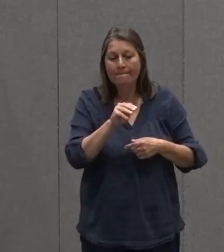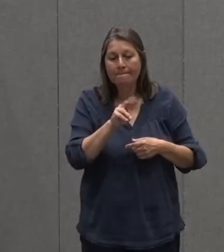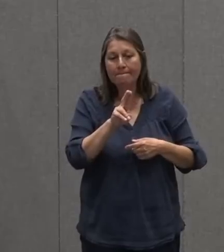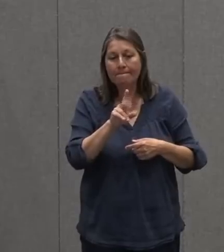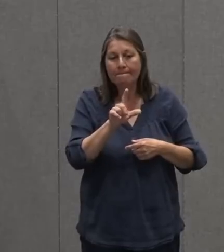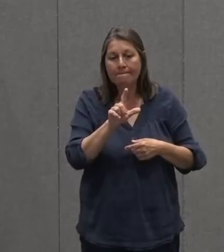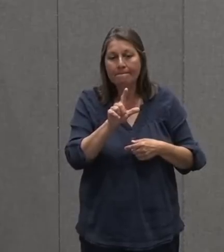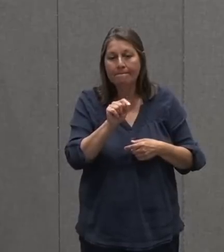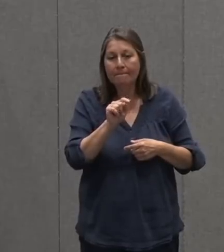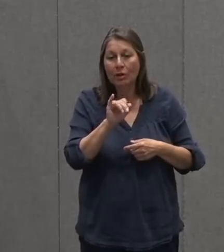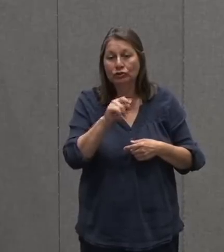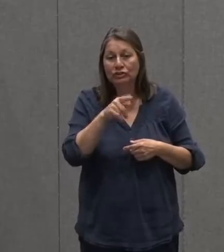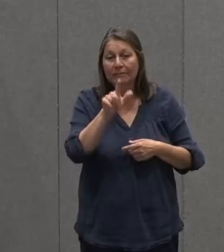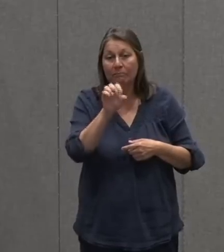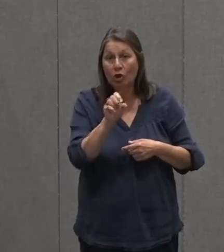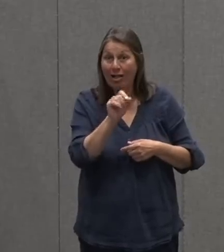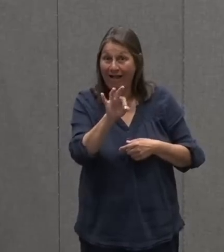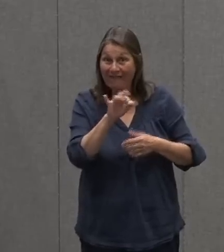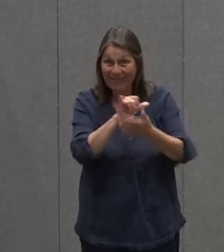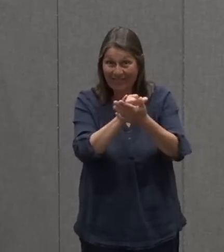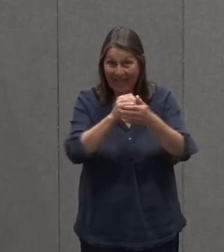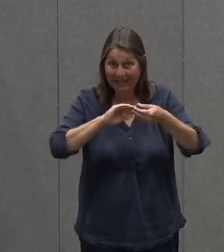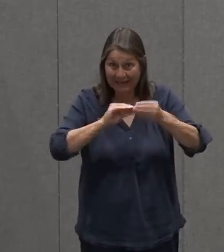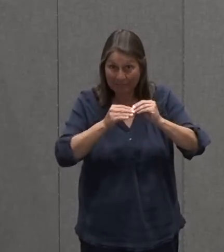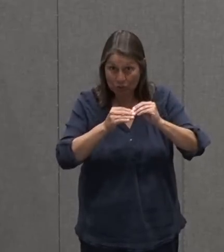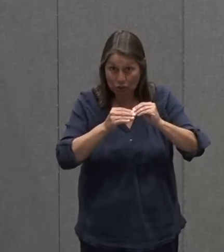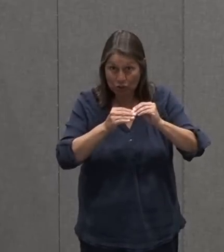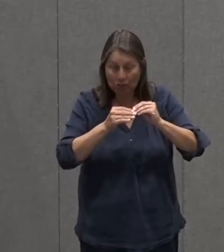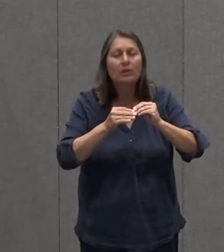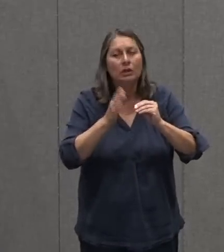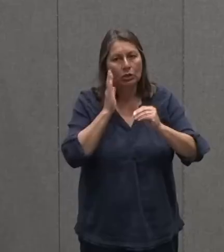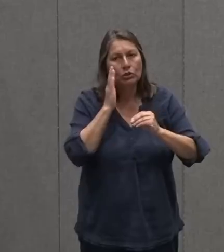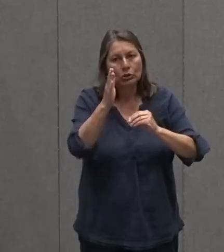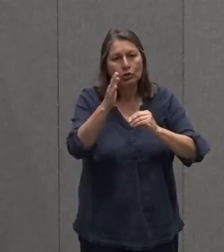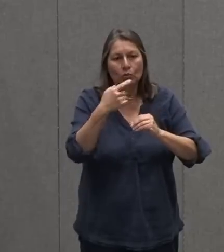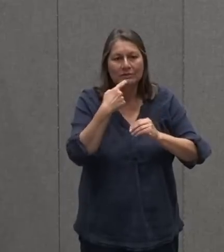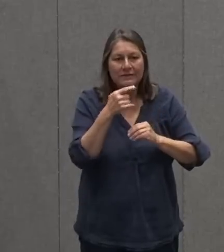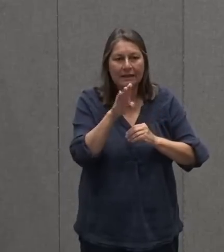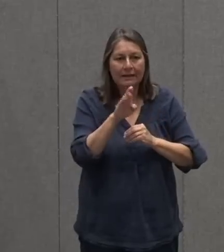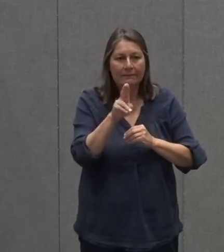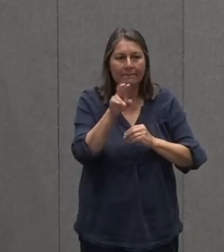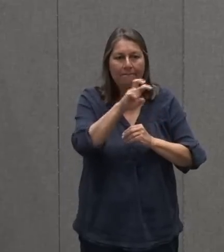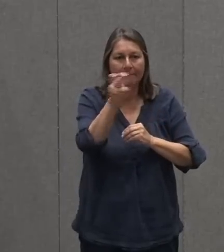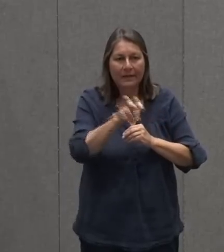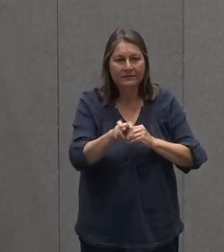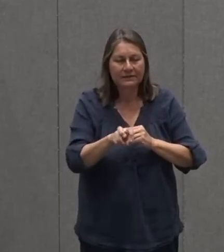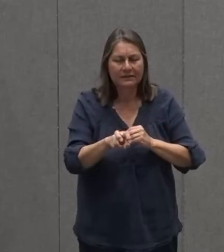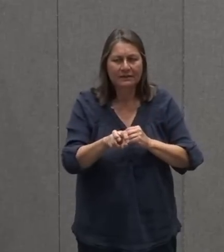that's when you have to say buzz. Okay, I need clarification because you said it was biz buzz.